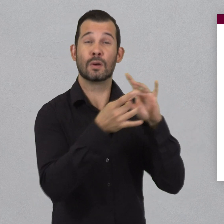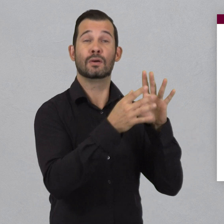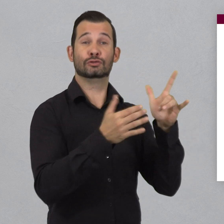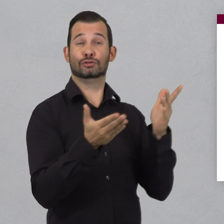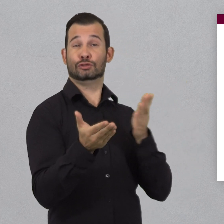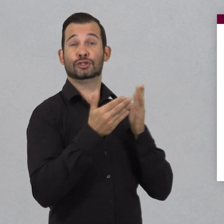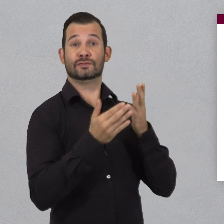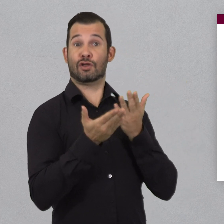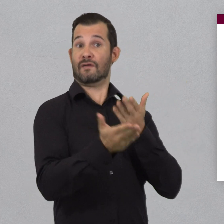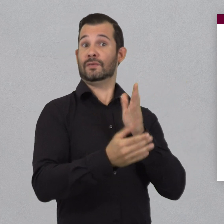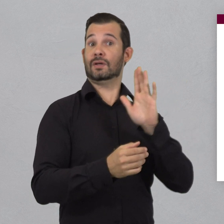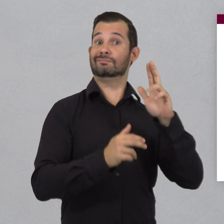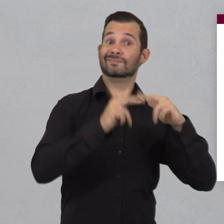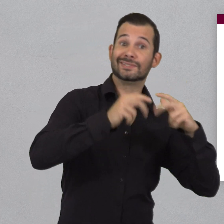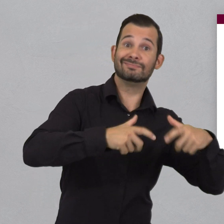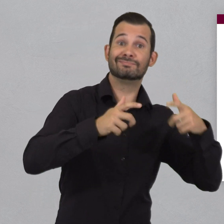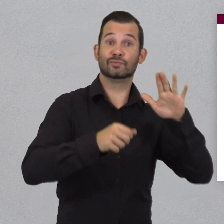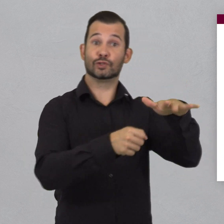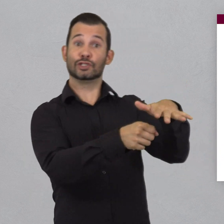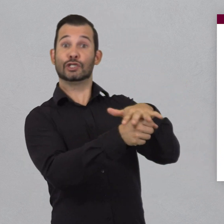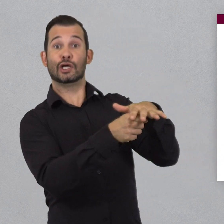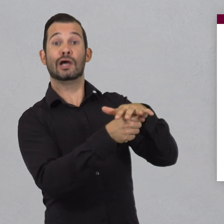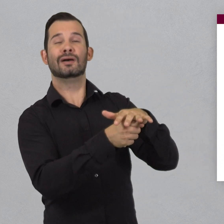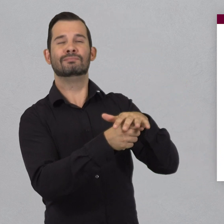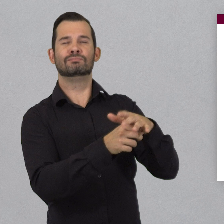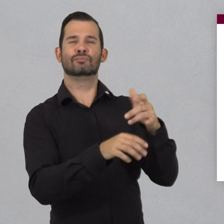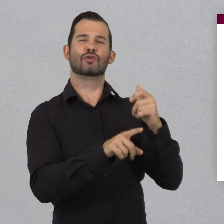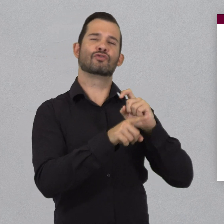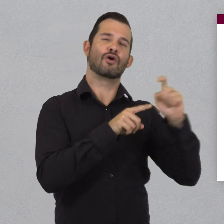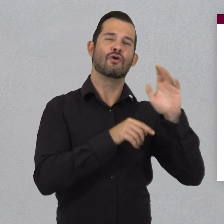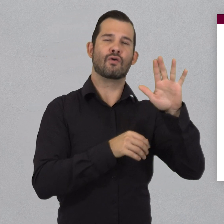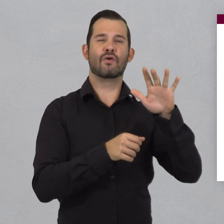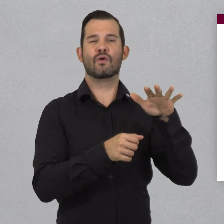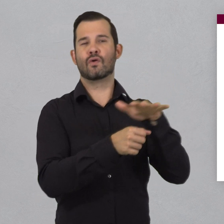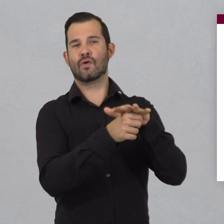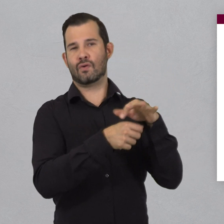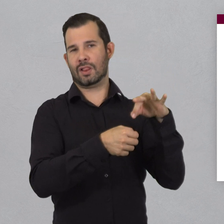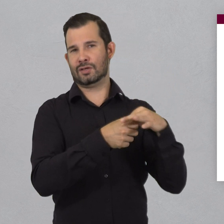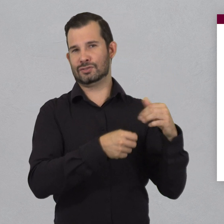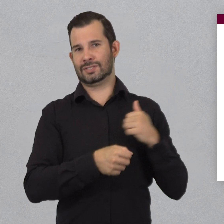services offered at facilities in your riding, call your local Elections Canada